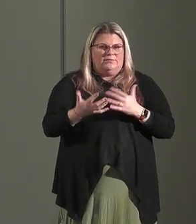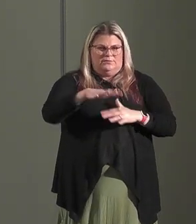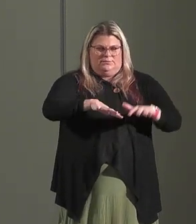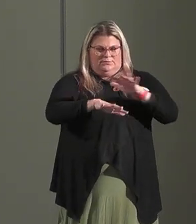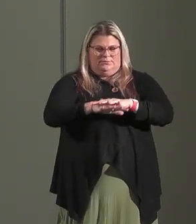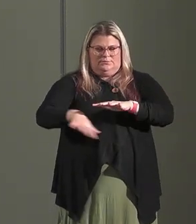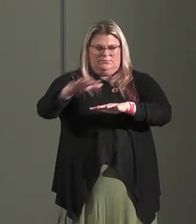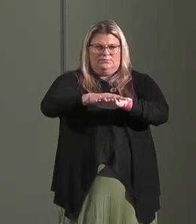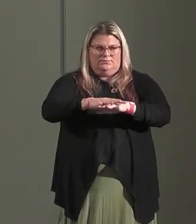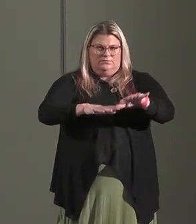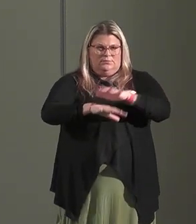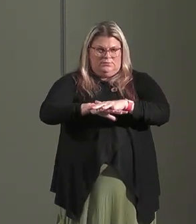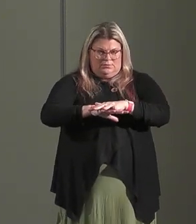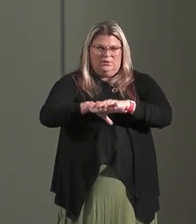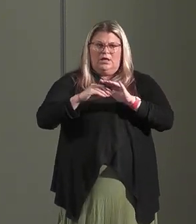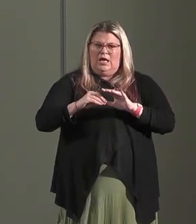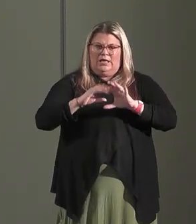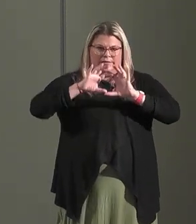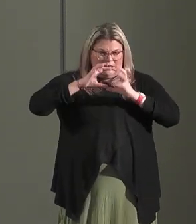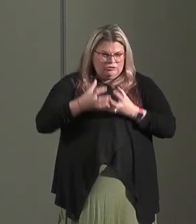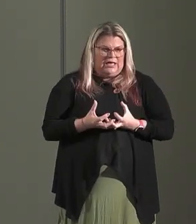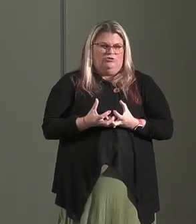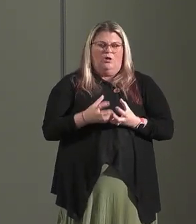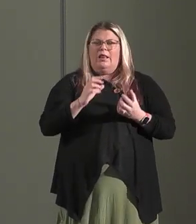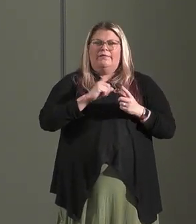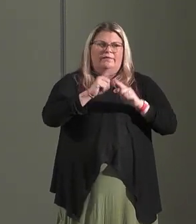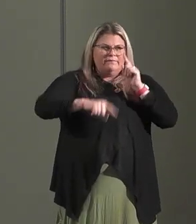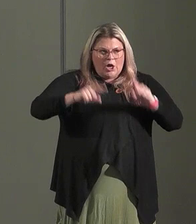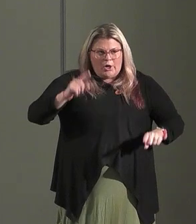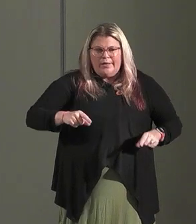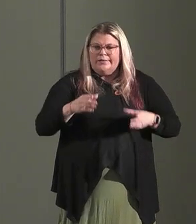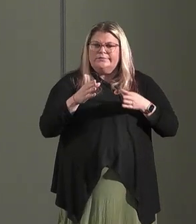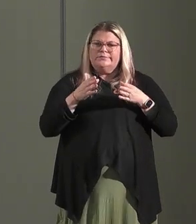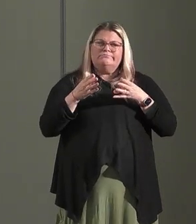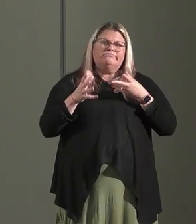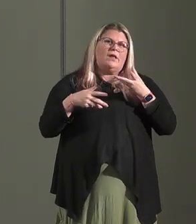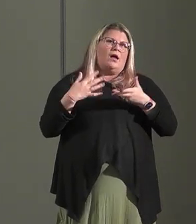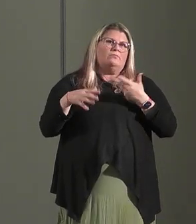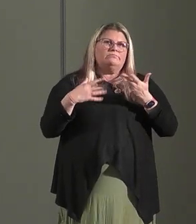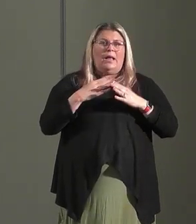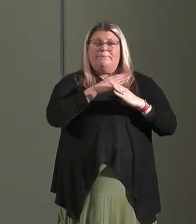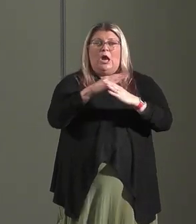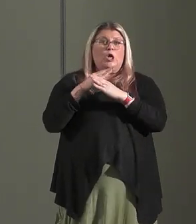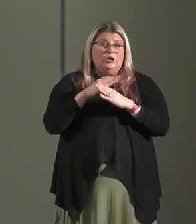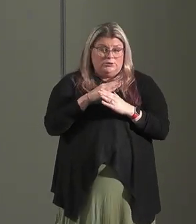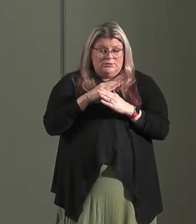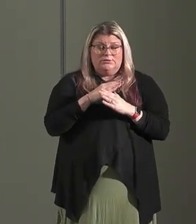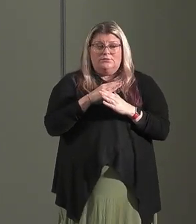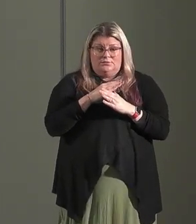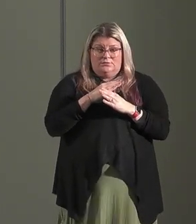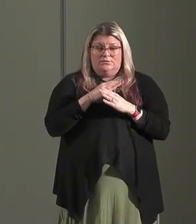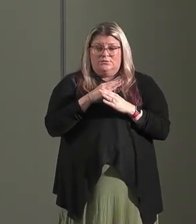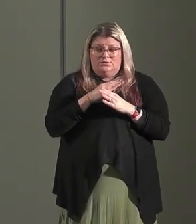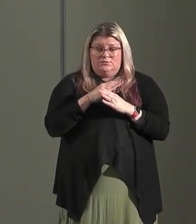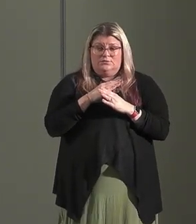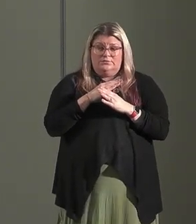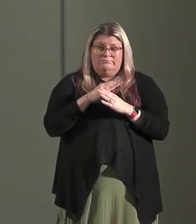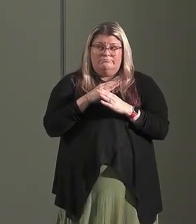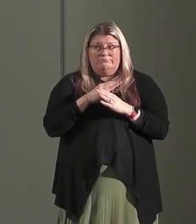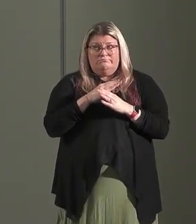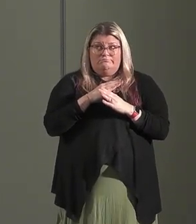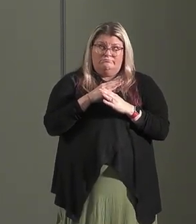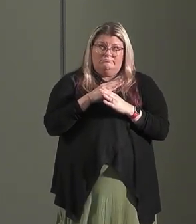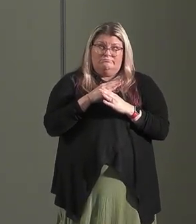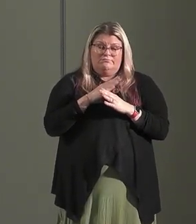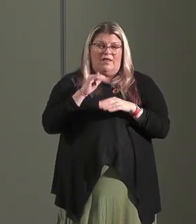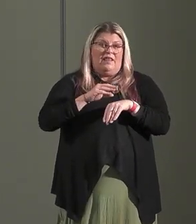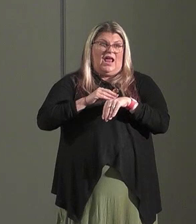folks have in a way of various barriers. Are kind of, you know, affect them.